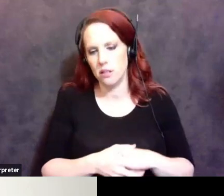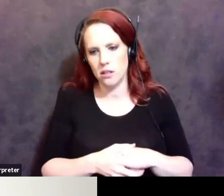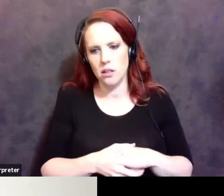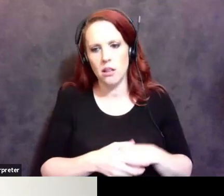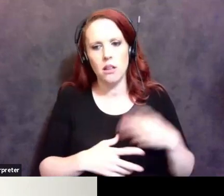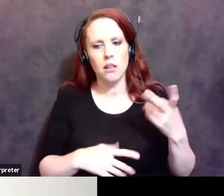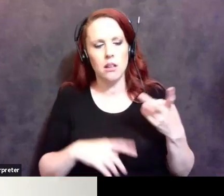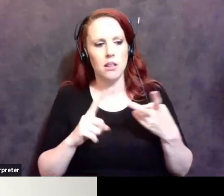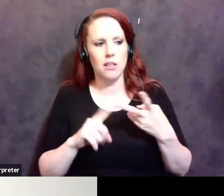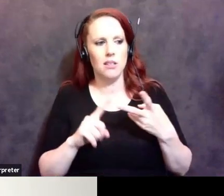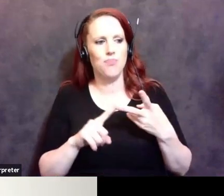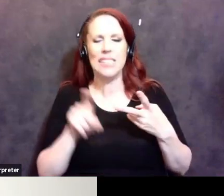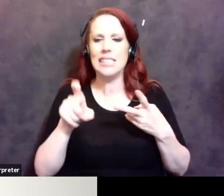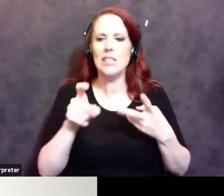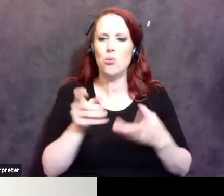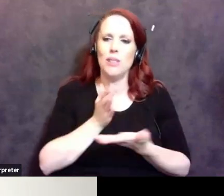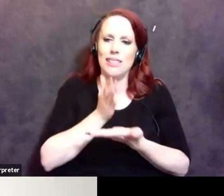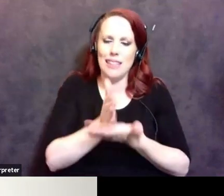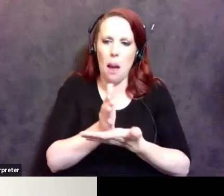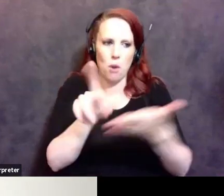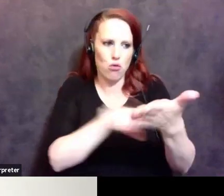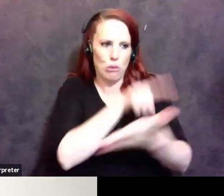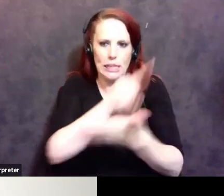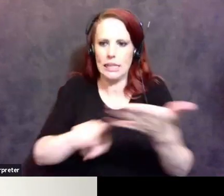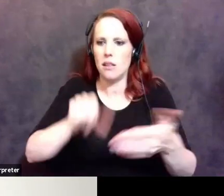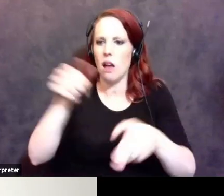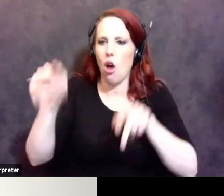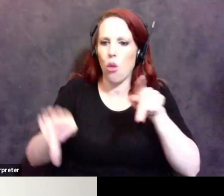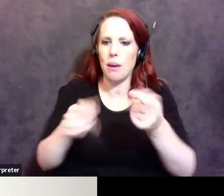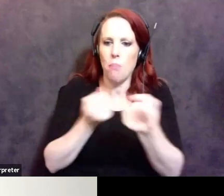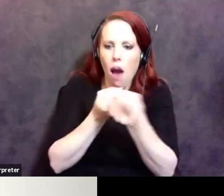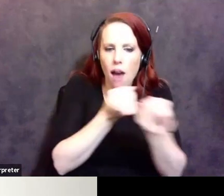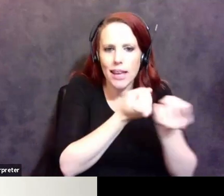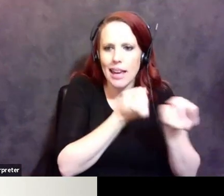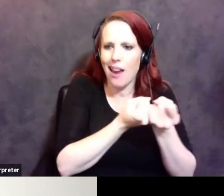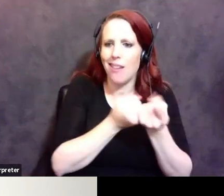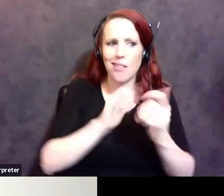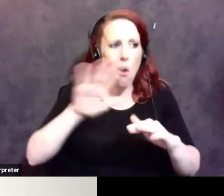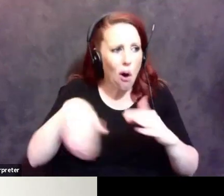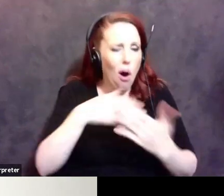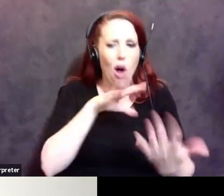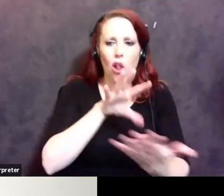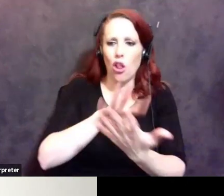so critical of each other's advocacy. I think we are all learning and trying to figuring